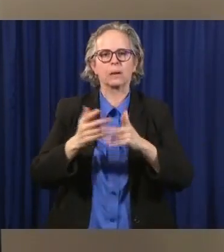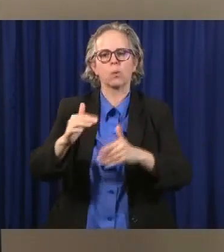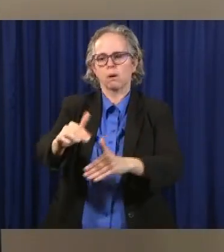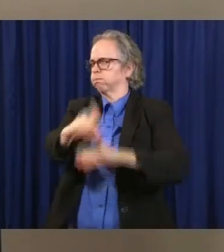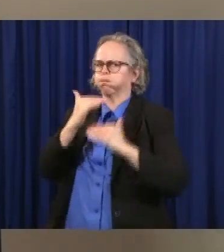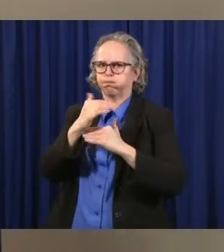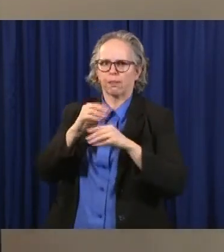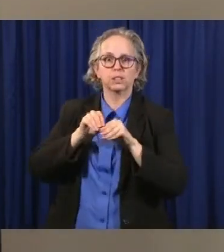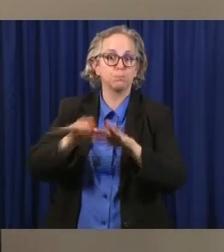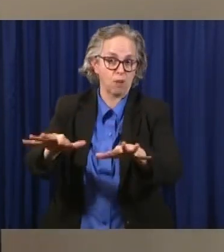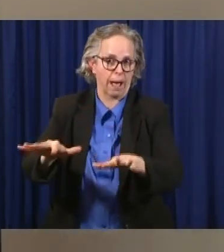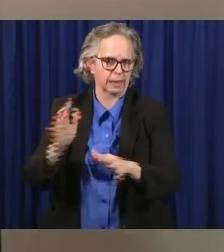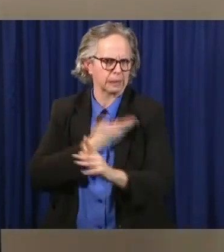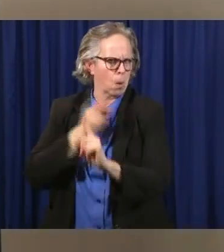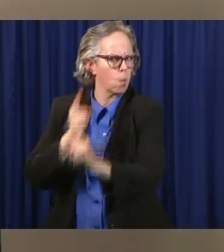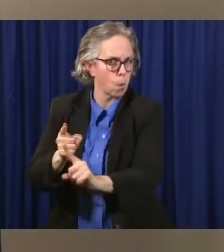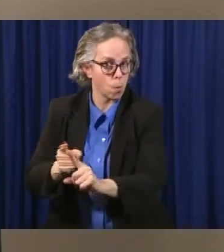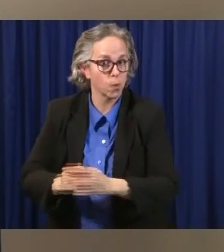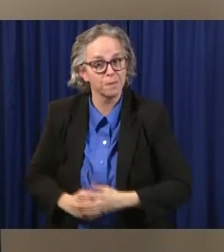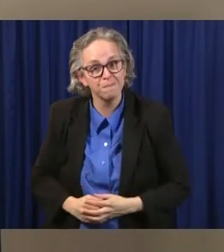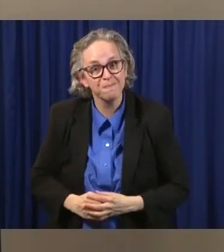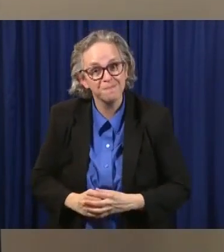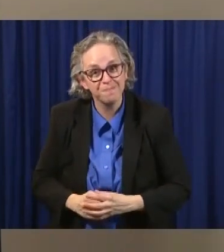HAD HELP US OPEN UP AND HELP US LIMIT THE SPREAD.